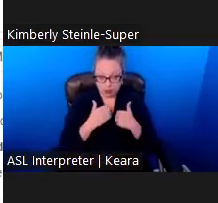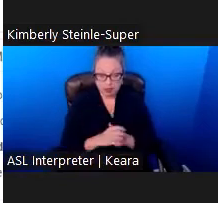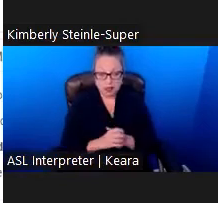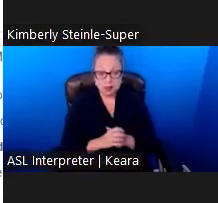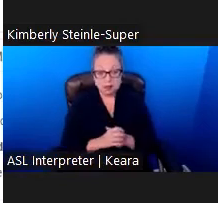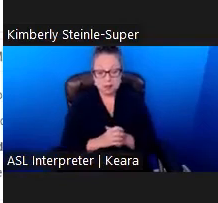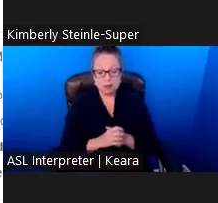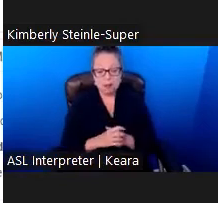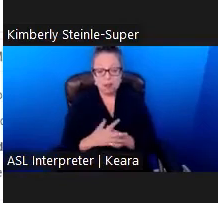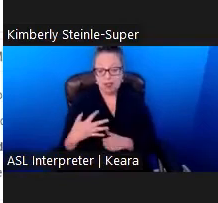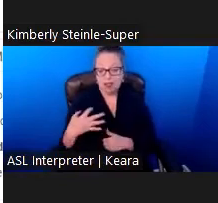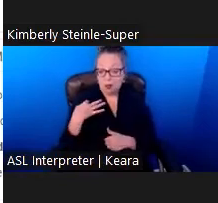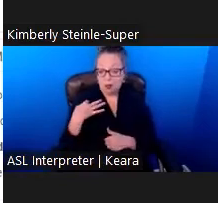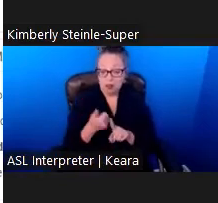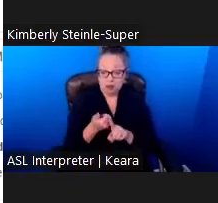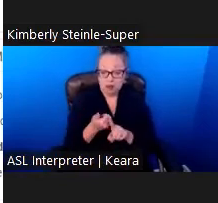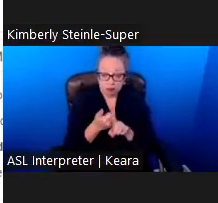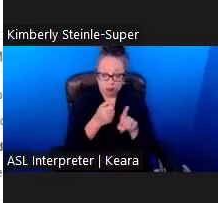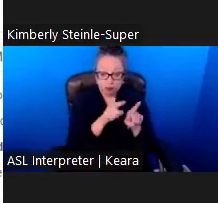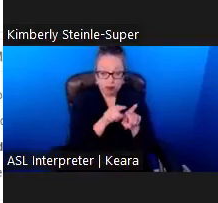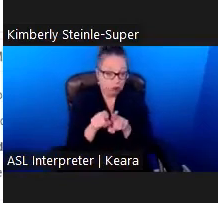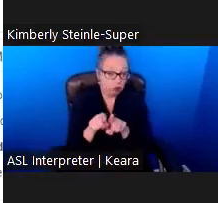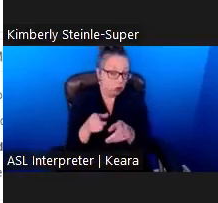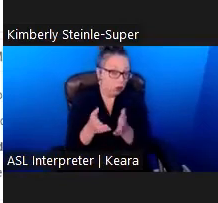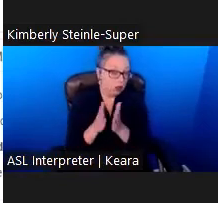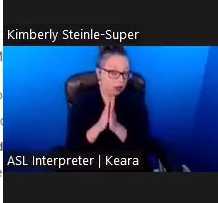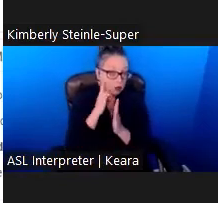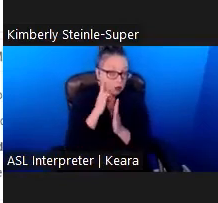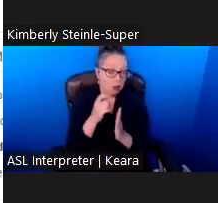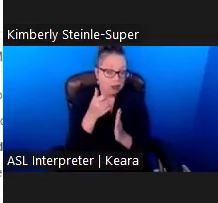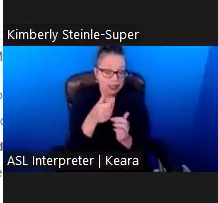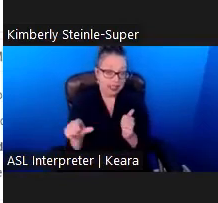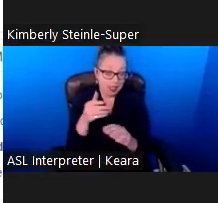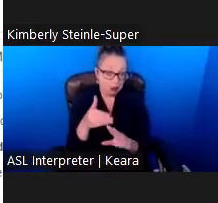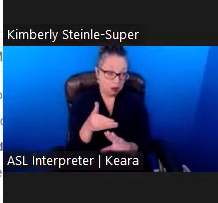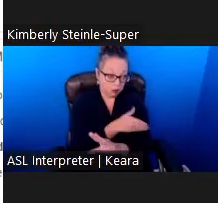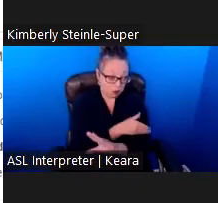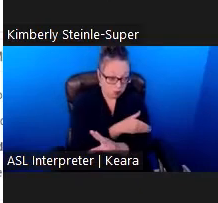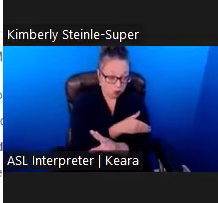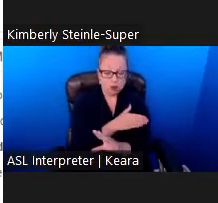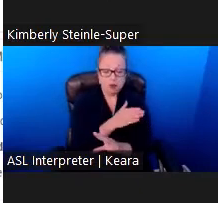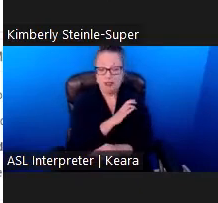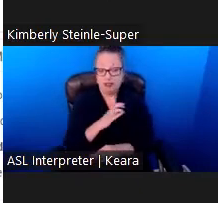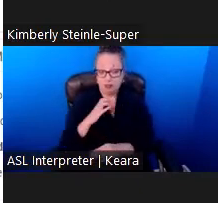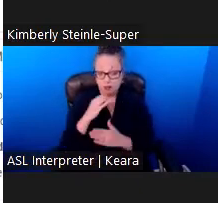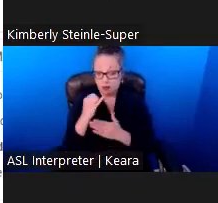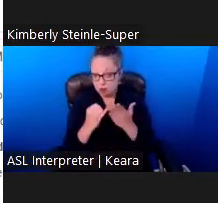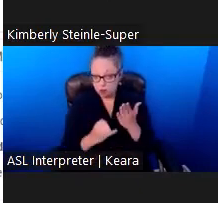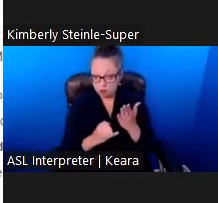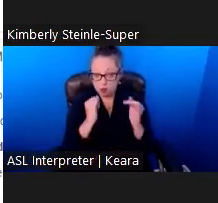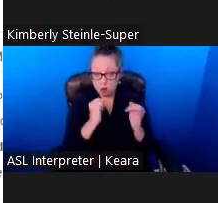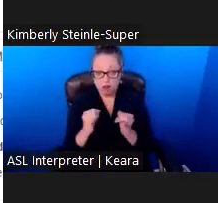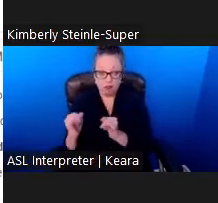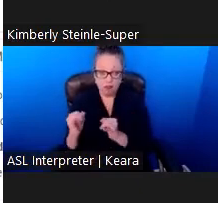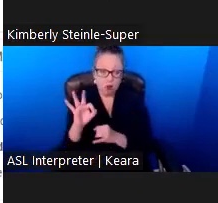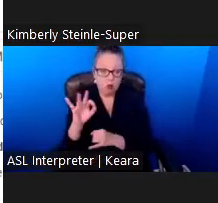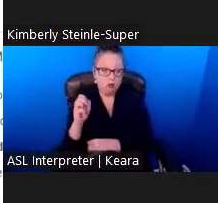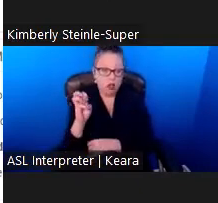The application also asks for information about any previous New Jersey State Council on the Arts Individual Artist Fellowships you may have won. If you indicate that you